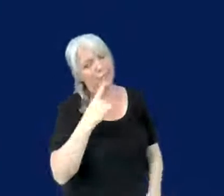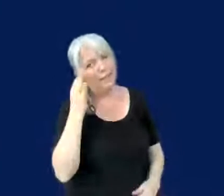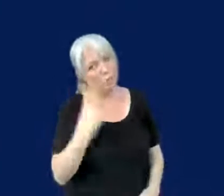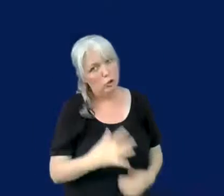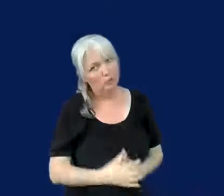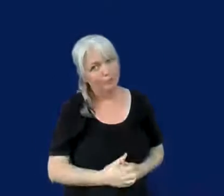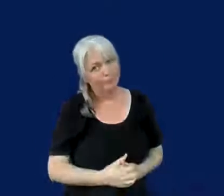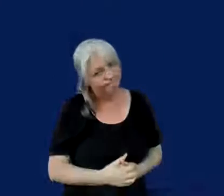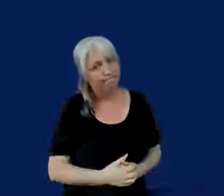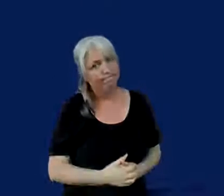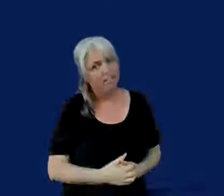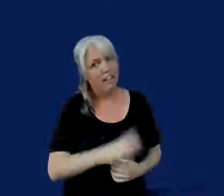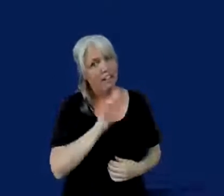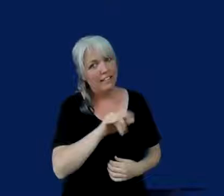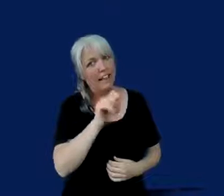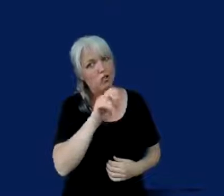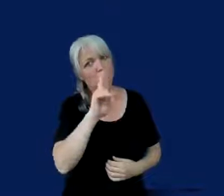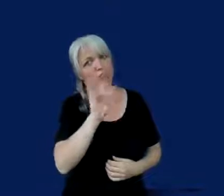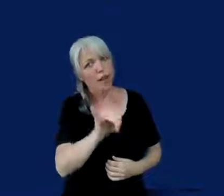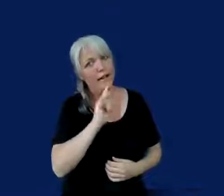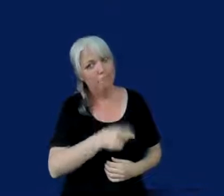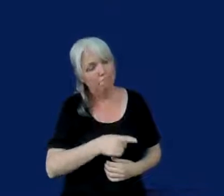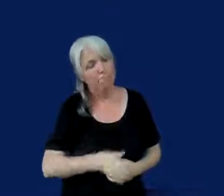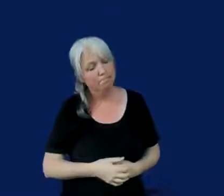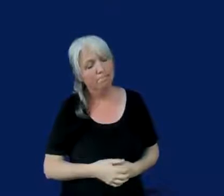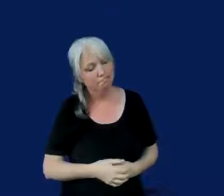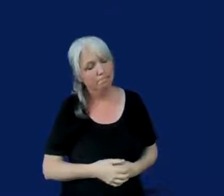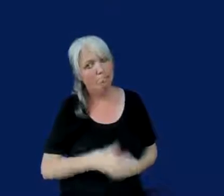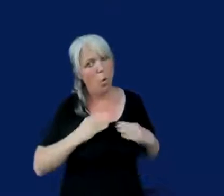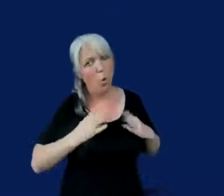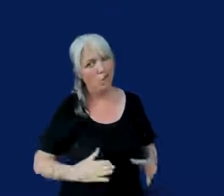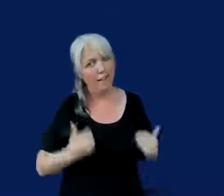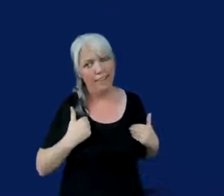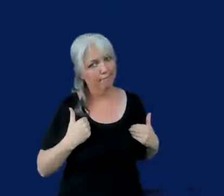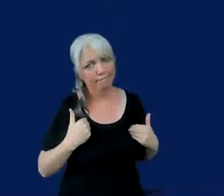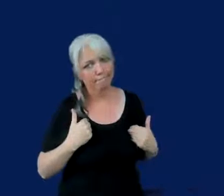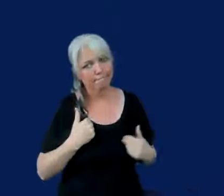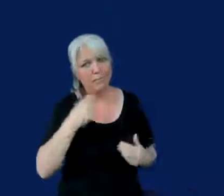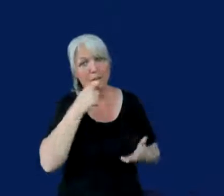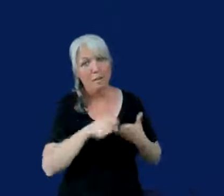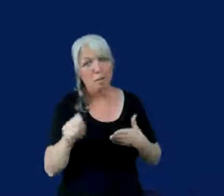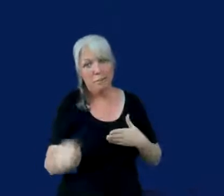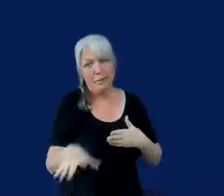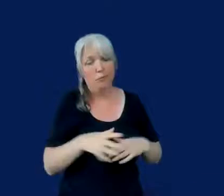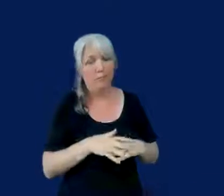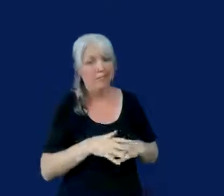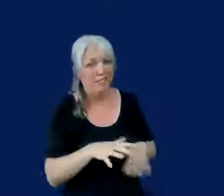“He’s a stray if I’ve ever seen one.” He put down his pencil and scratched Winn-Dixie behind the ears.